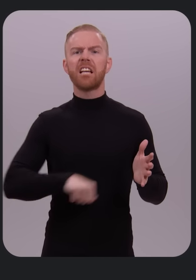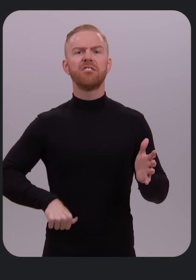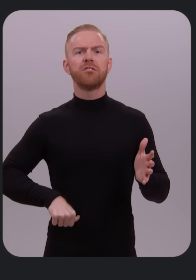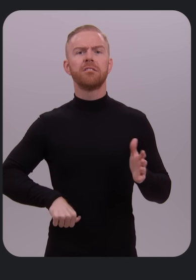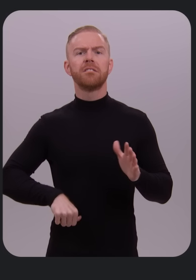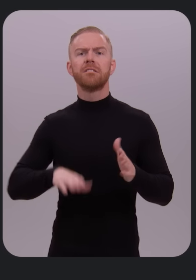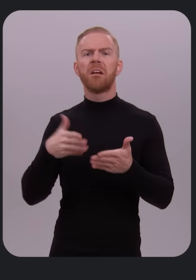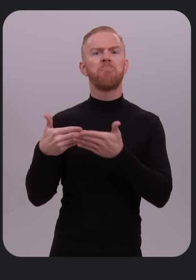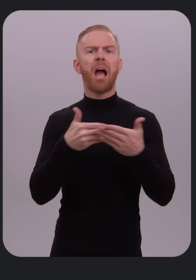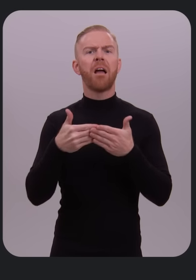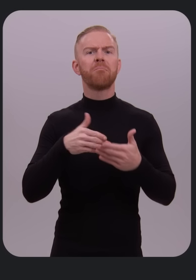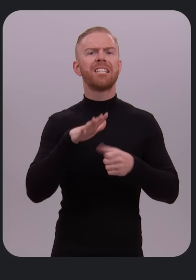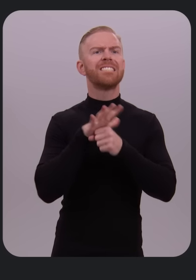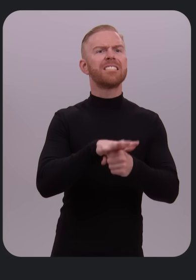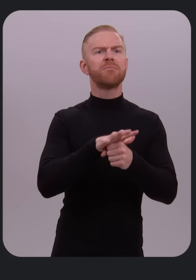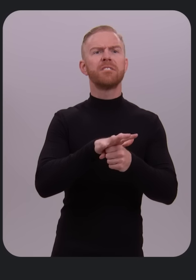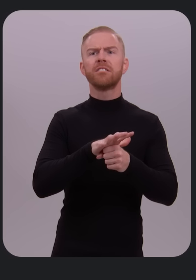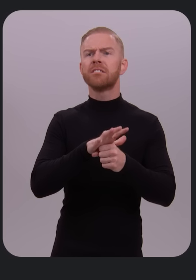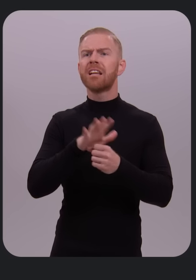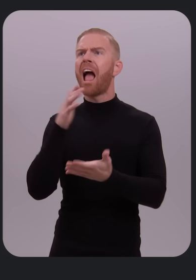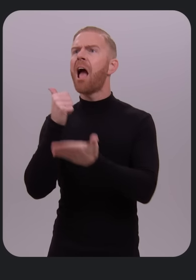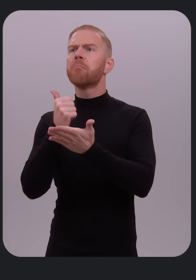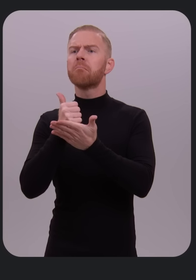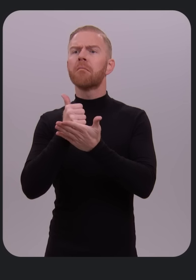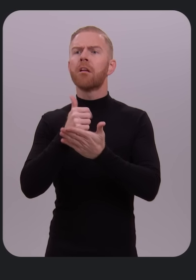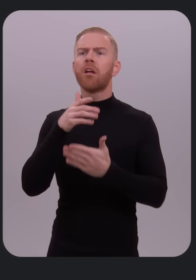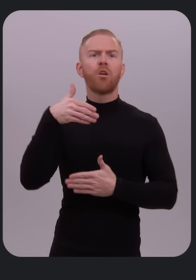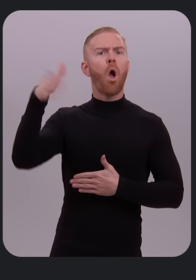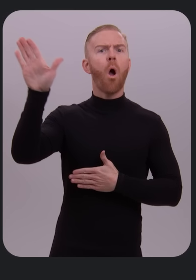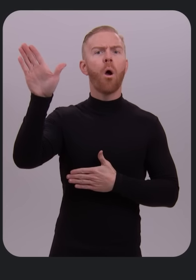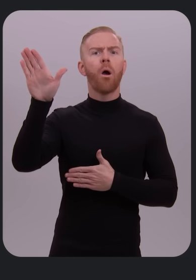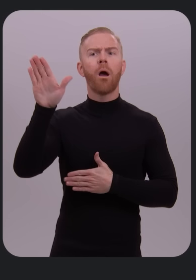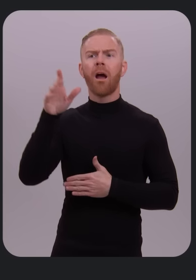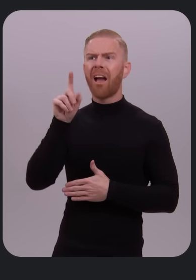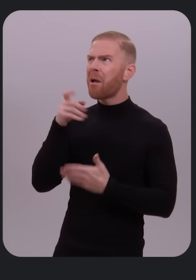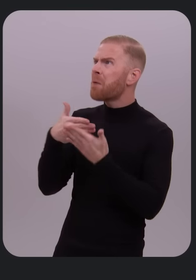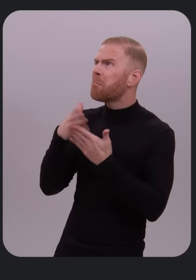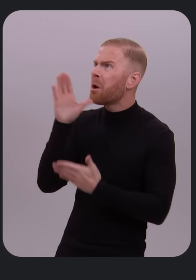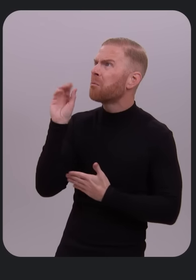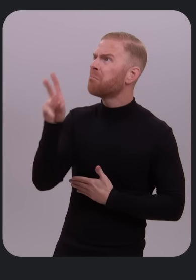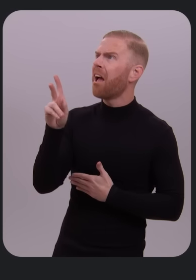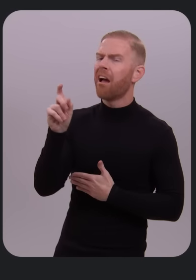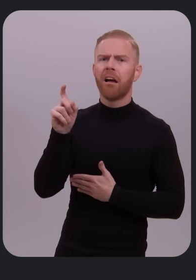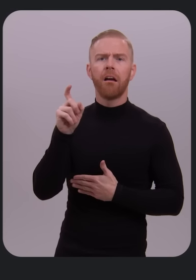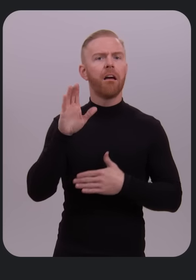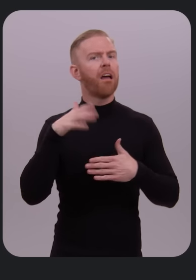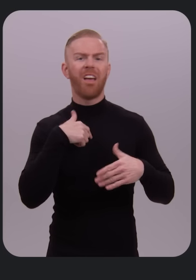We need help here. We need to go. Is my baby going to be OK? We're going to do everything we can. Am I going to be OK?